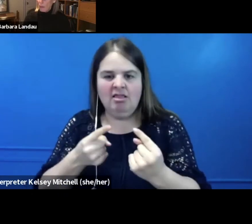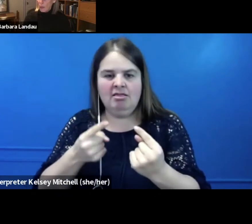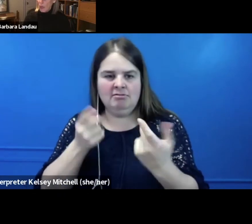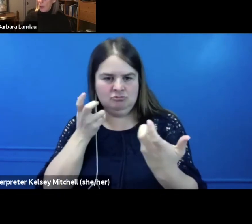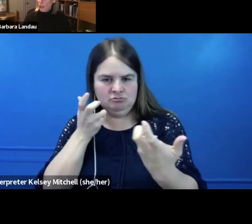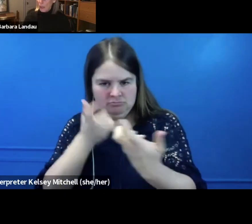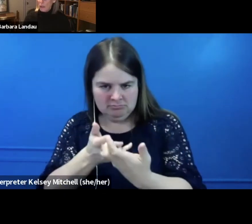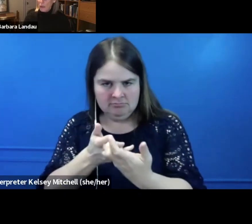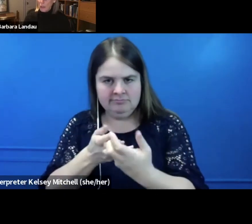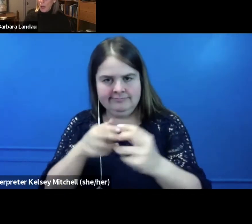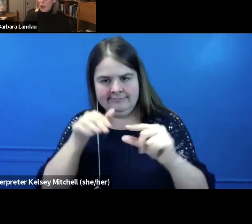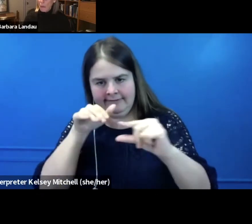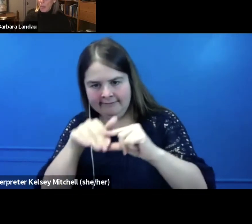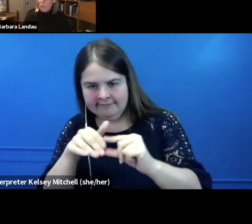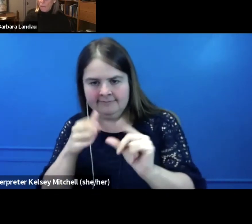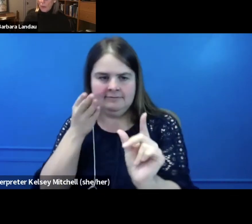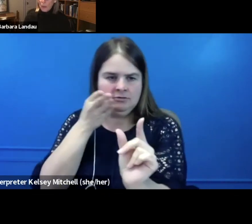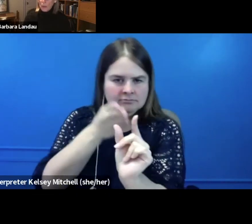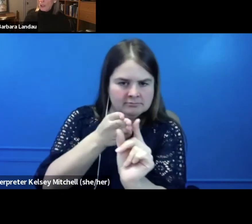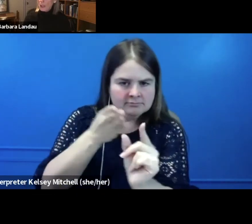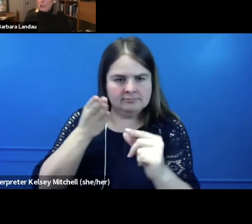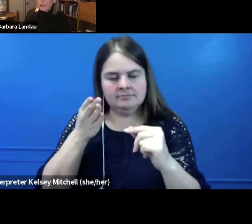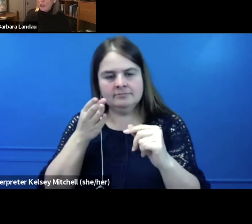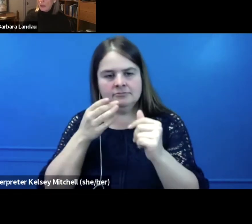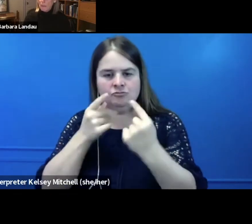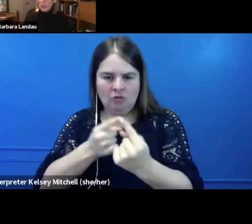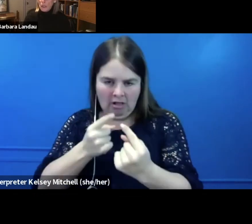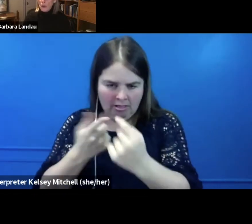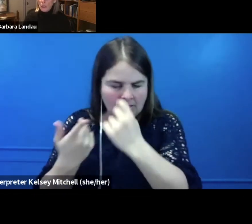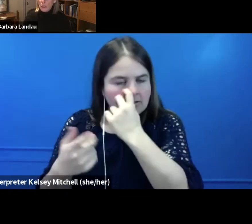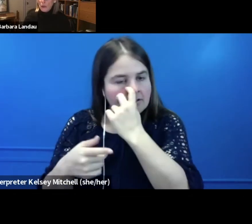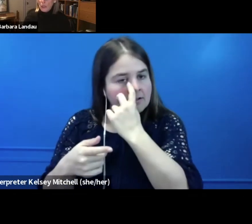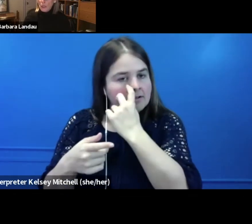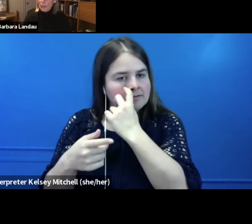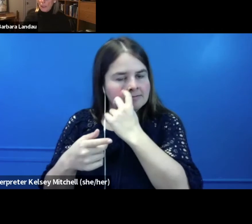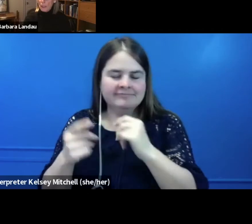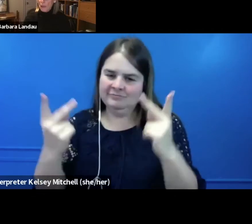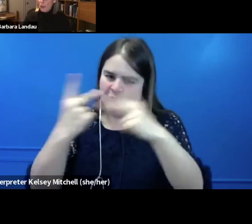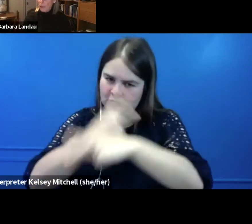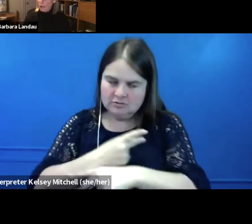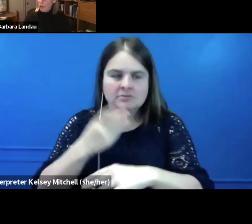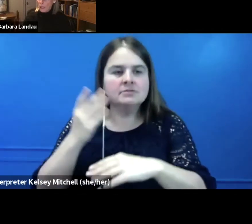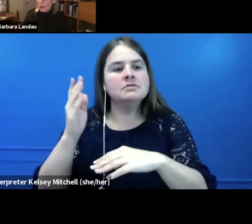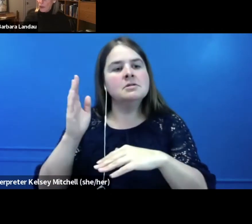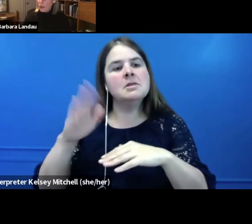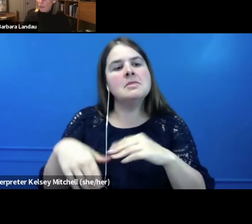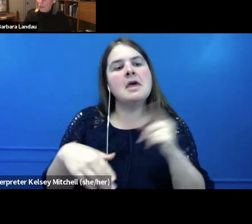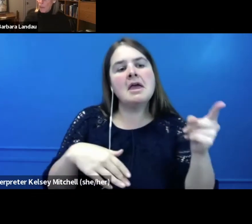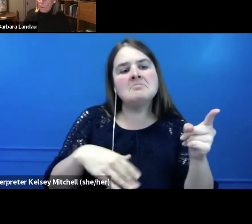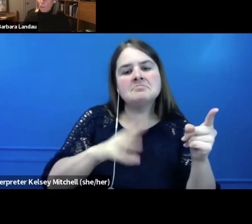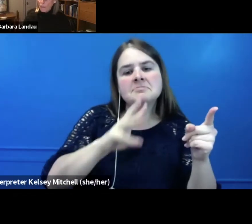a dollar bill into the slot they're still looking much noisier than